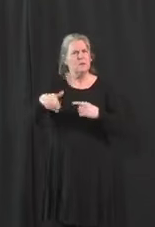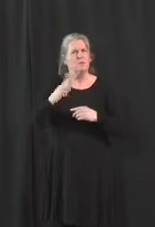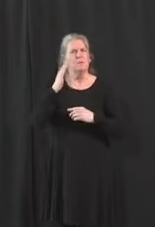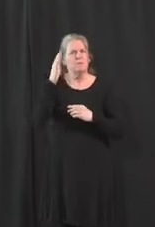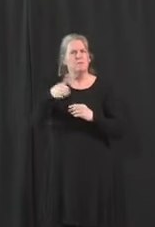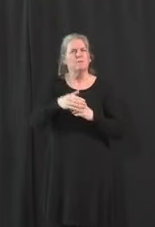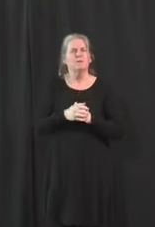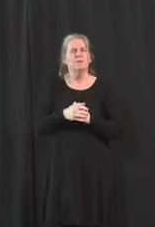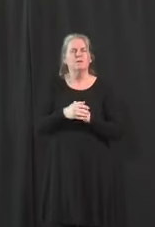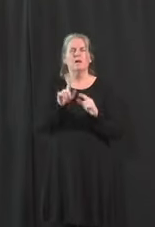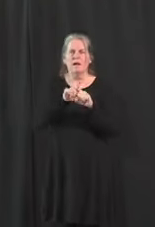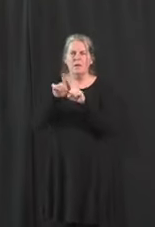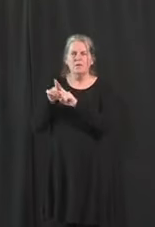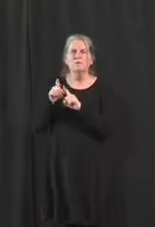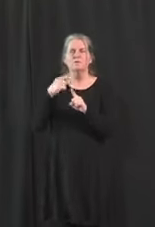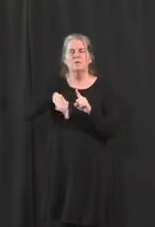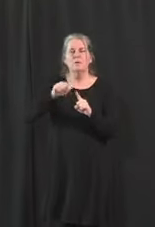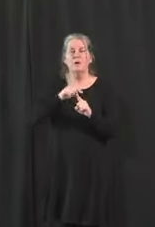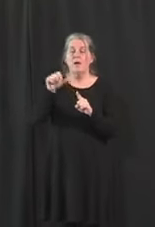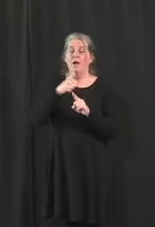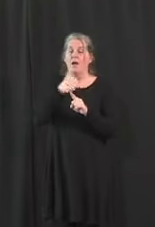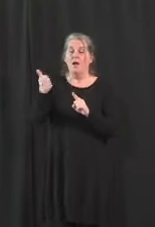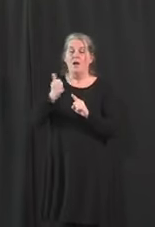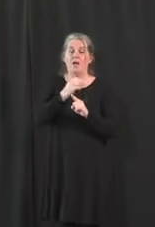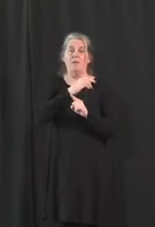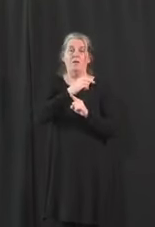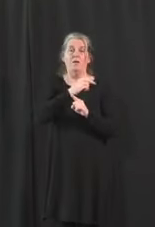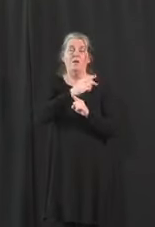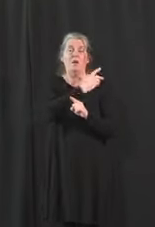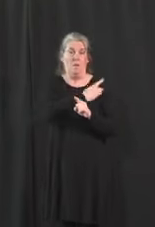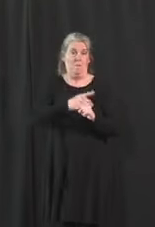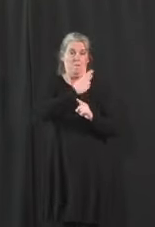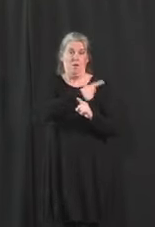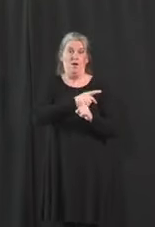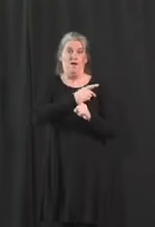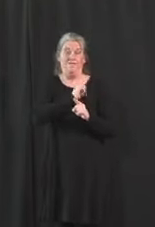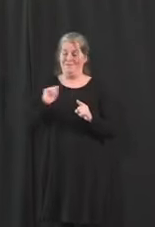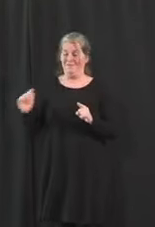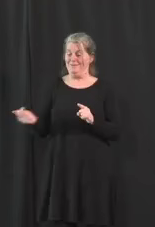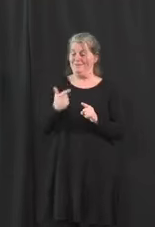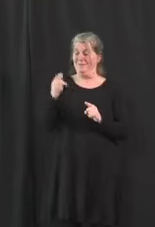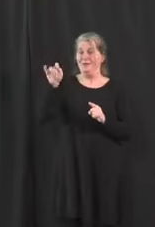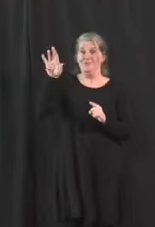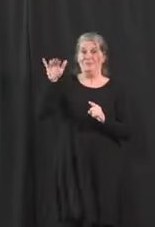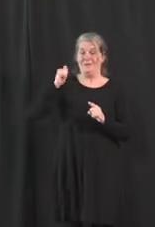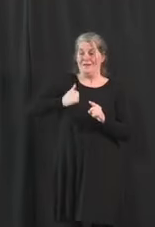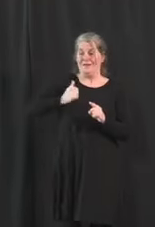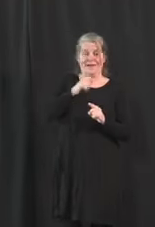FROM OTHER PROVINCES AND TERRITORIES RIGHT ACROSS CANADA. WE HEARD EXCELLENT NEWS FROM THE